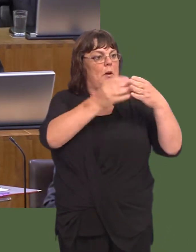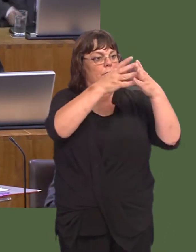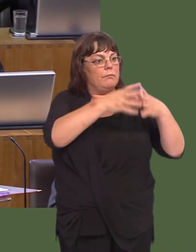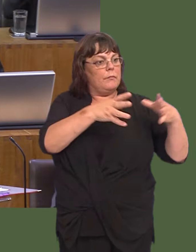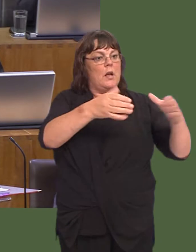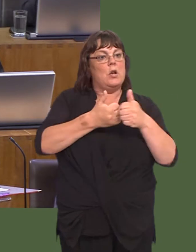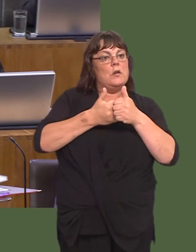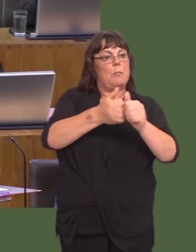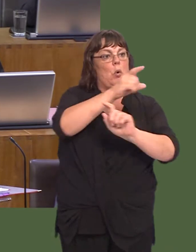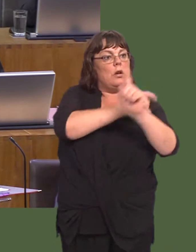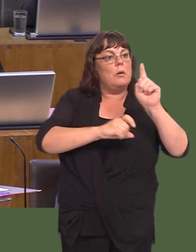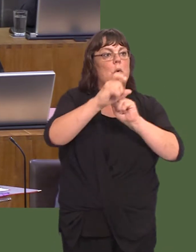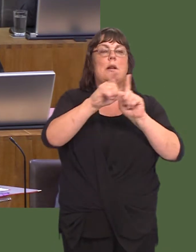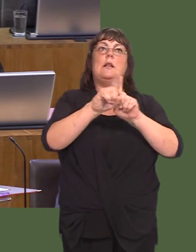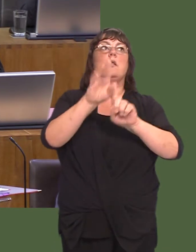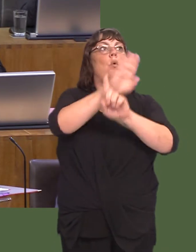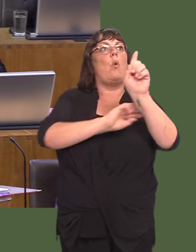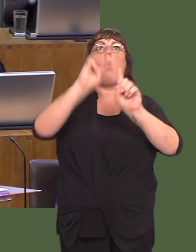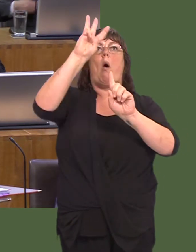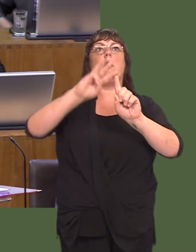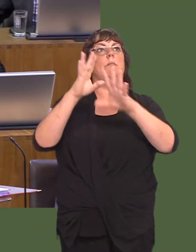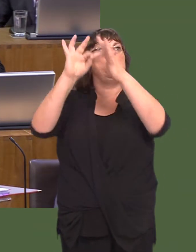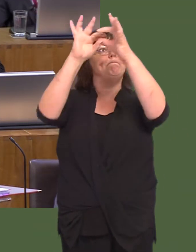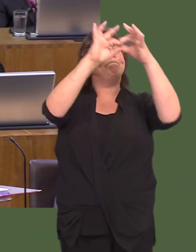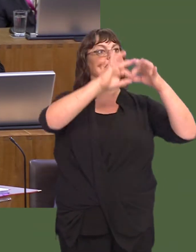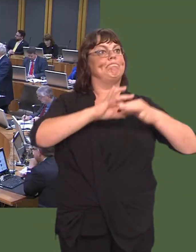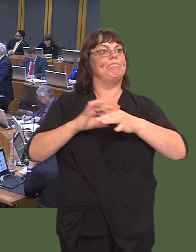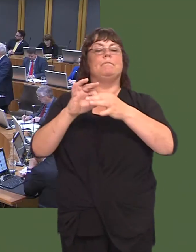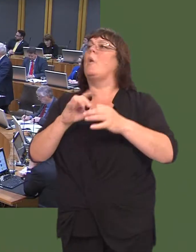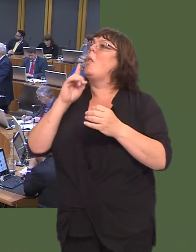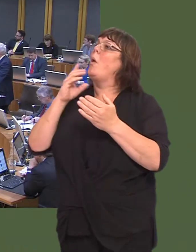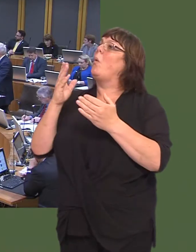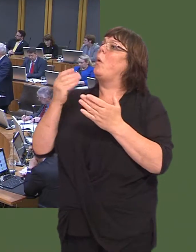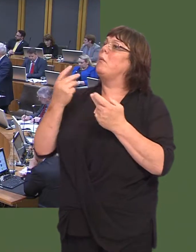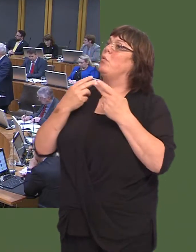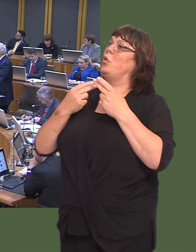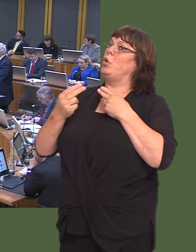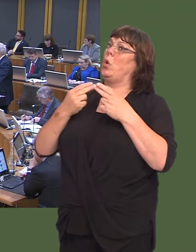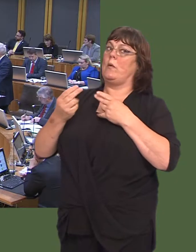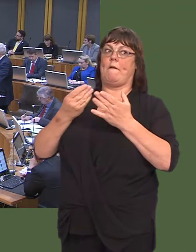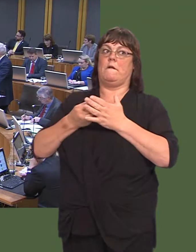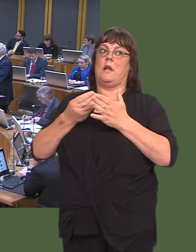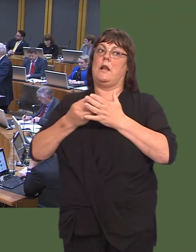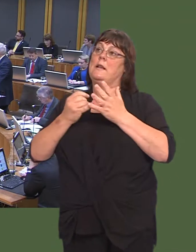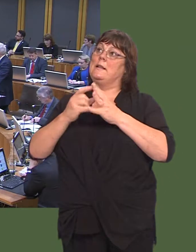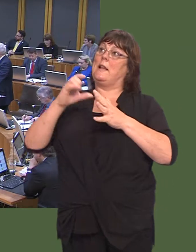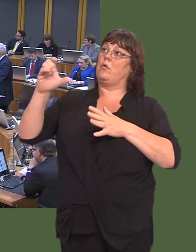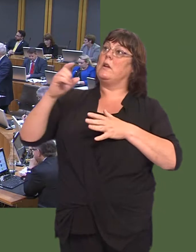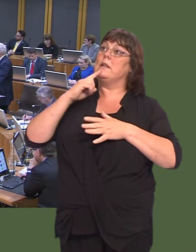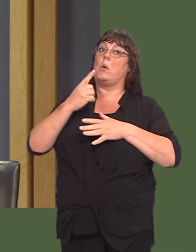our communities and connecting all parts of Wales. Vikki Howells: First Minister, it was welcome news that the finance Secretary stated a £1